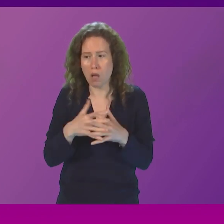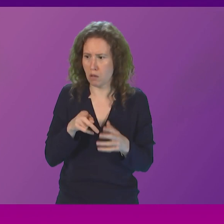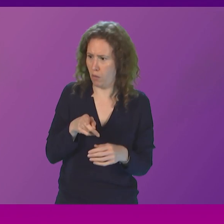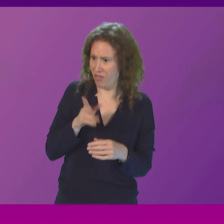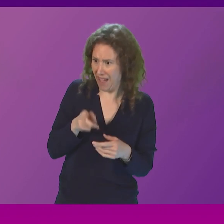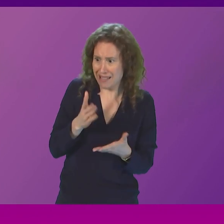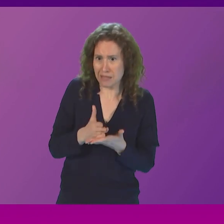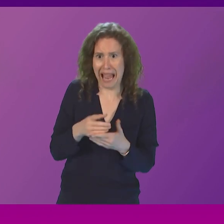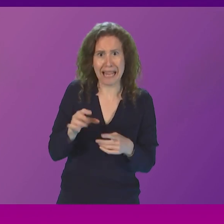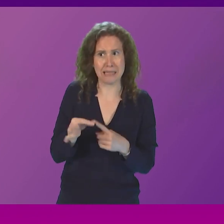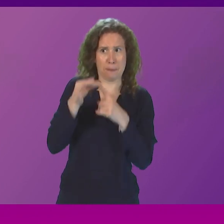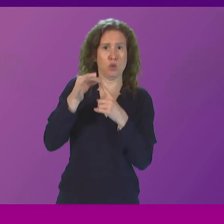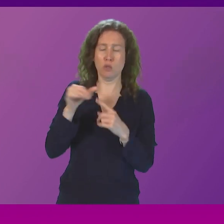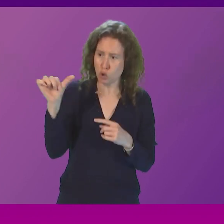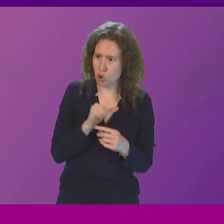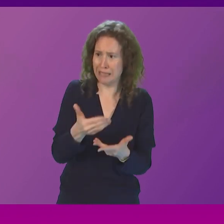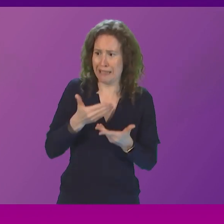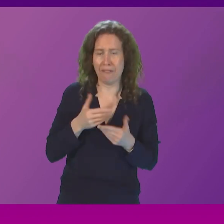then they need to publish what is exceptional.”